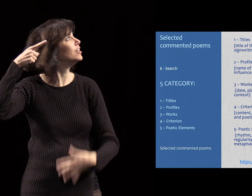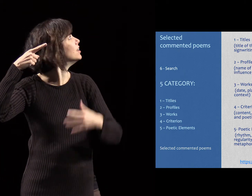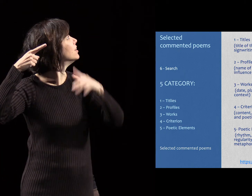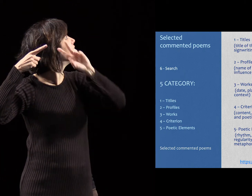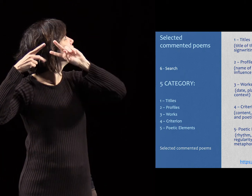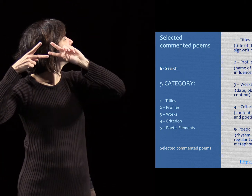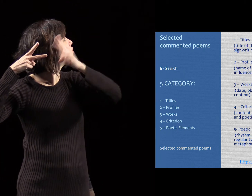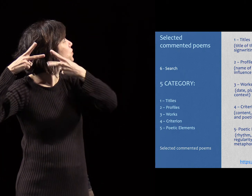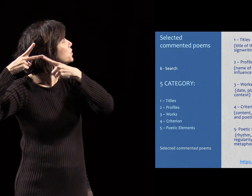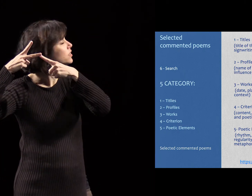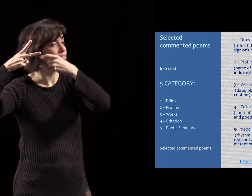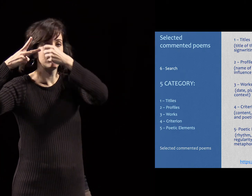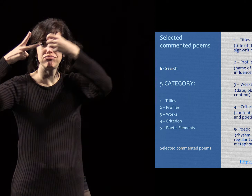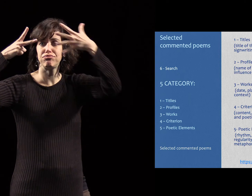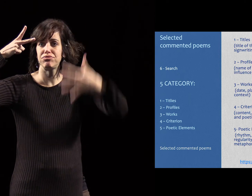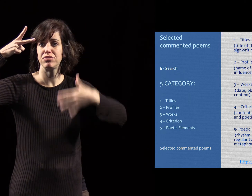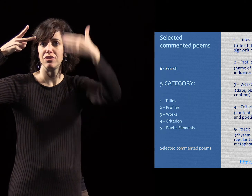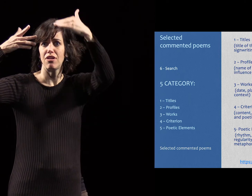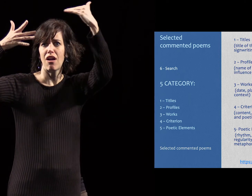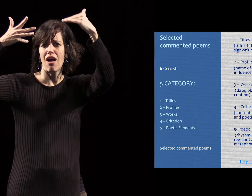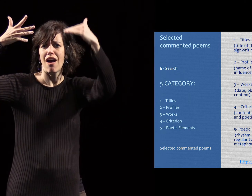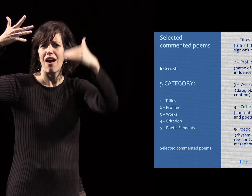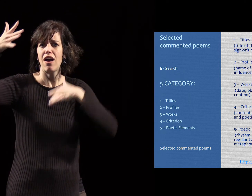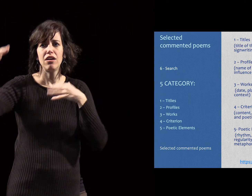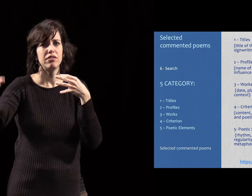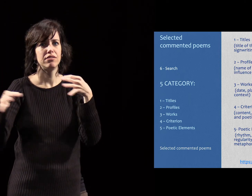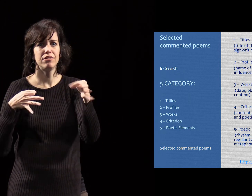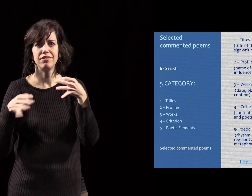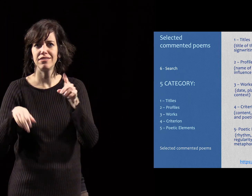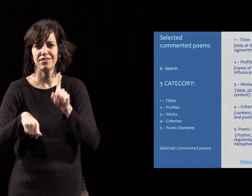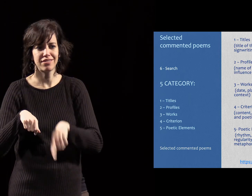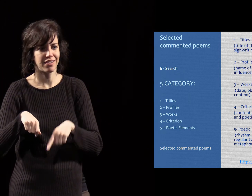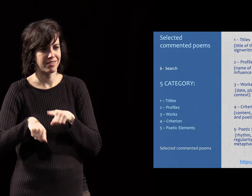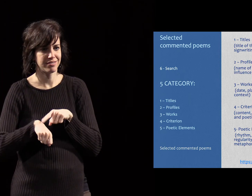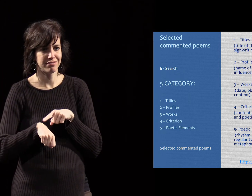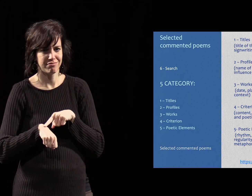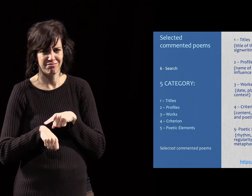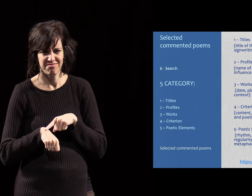On this slide, you can see the process of what I went through with each poem,